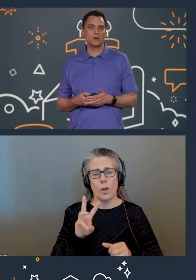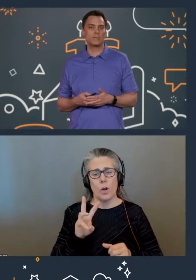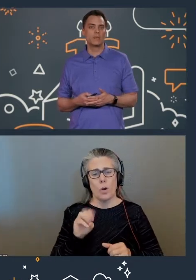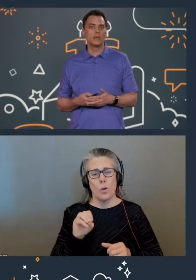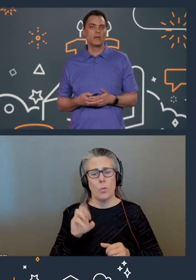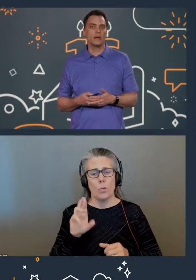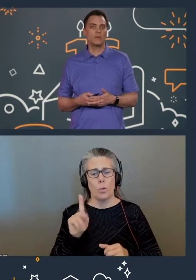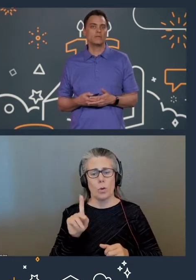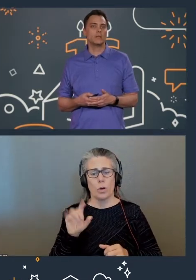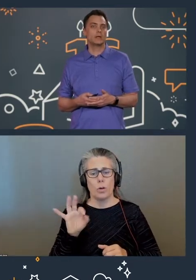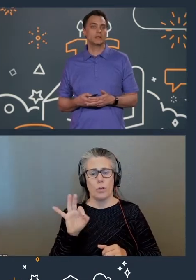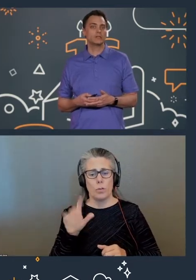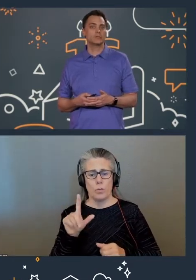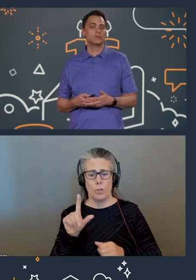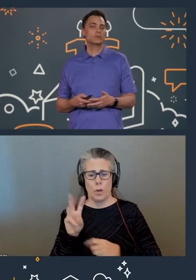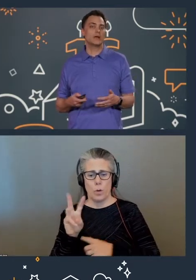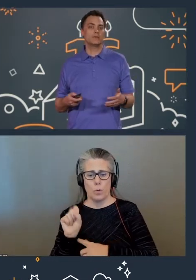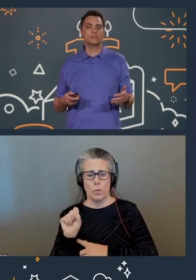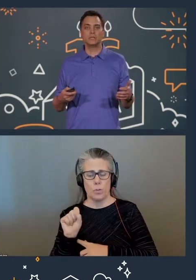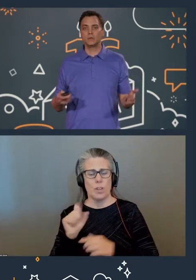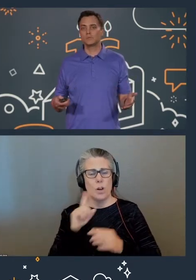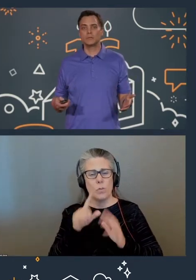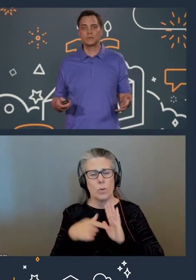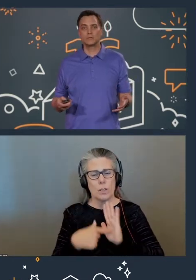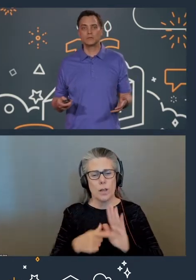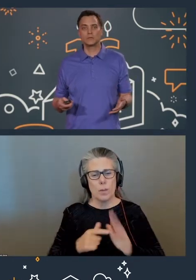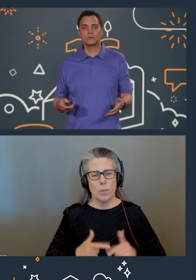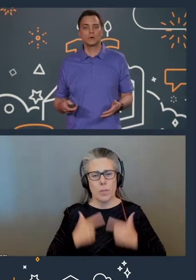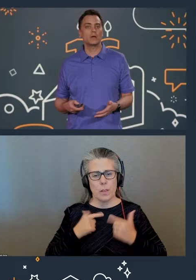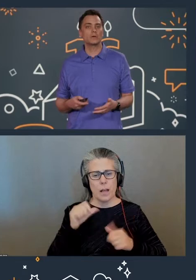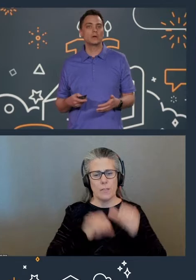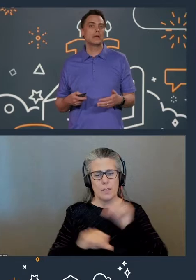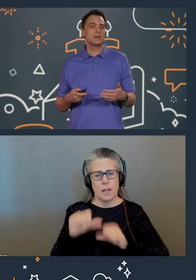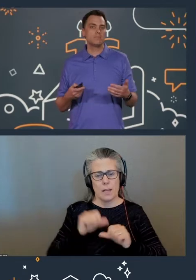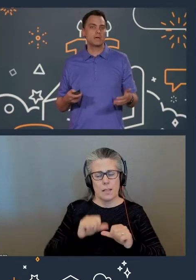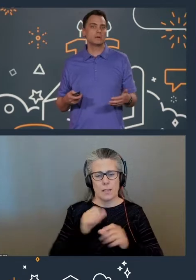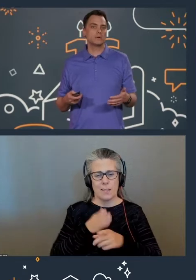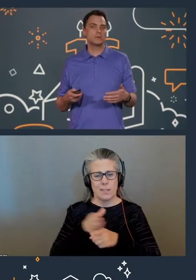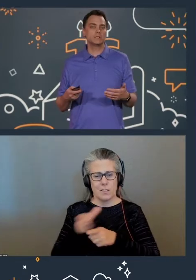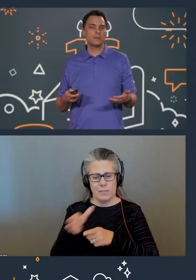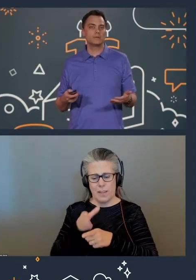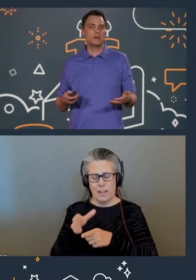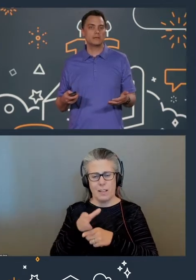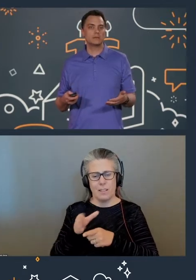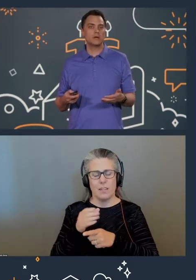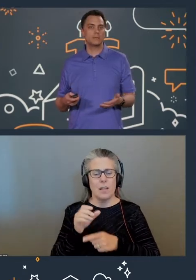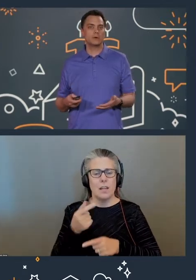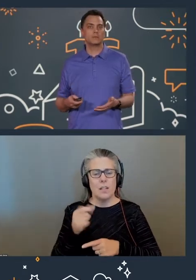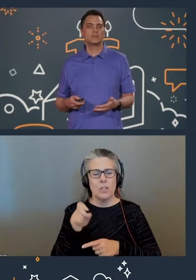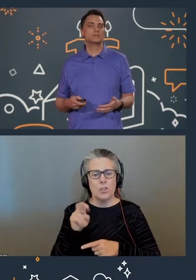where we have a lot of customers who have genome sequencers or other medical type devices on-premises